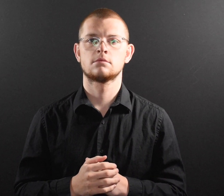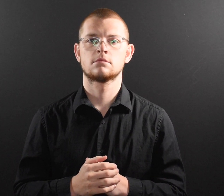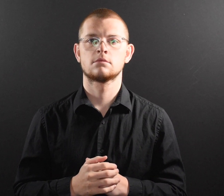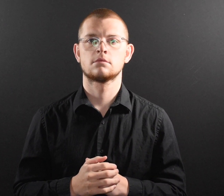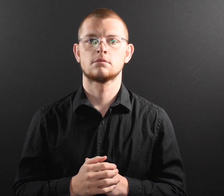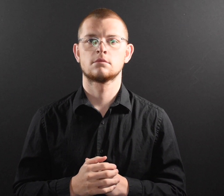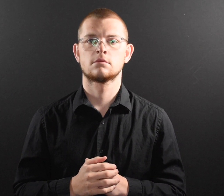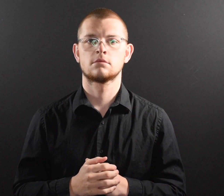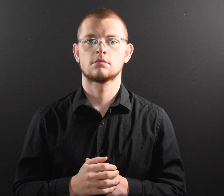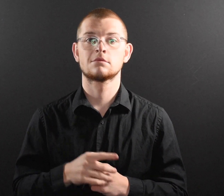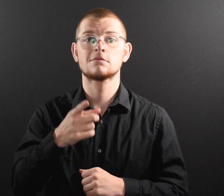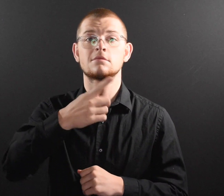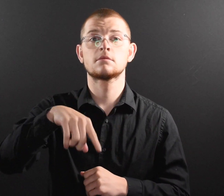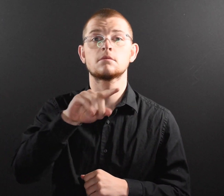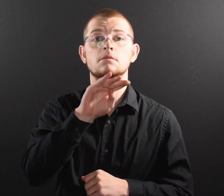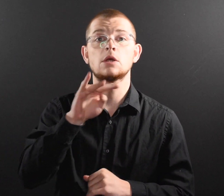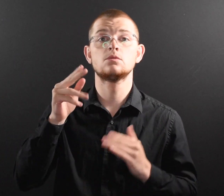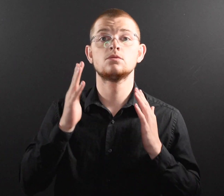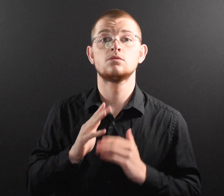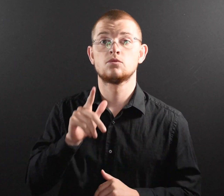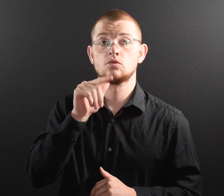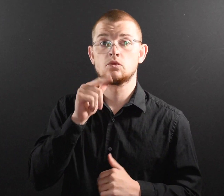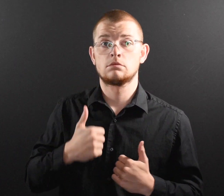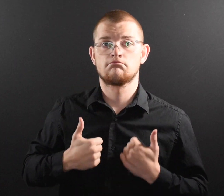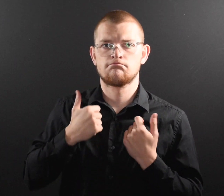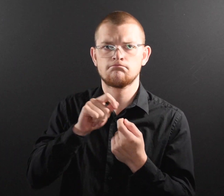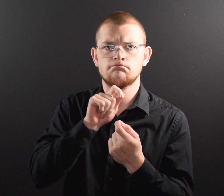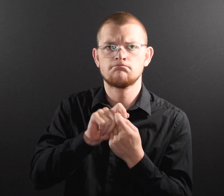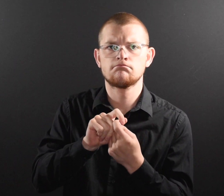map to find vaccine providers near them. § Minnesotans living in certain zip codes with